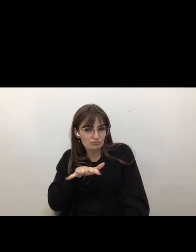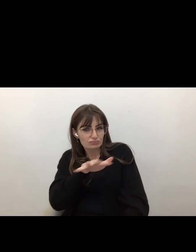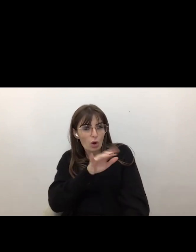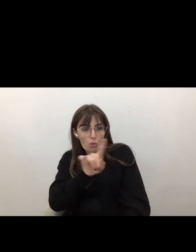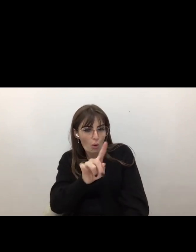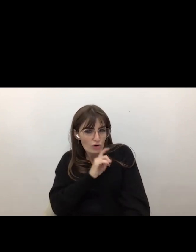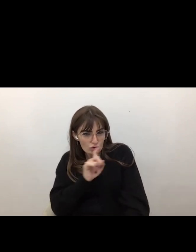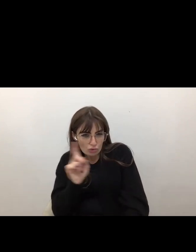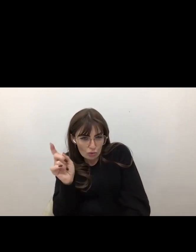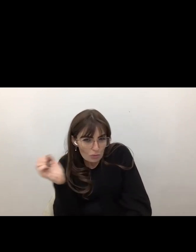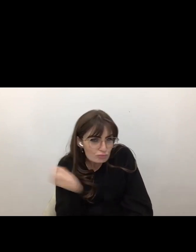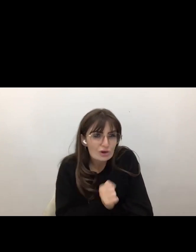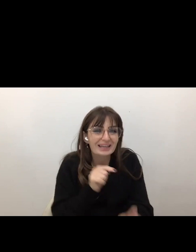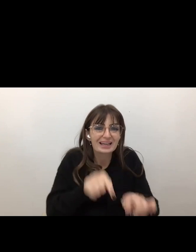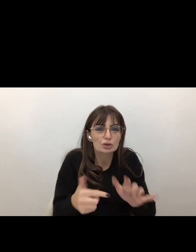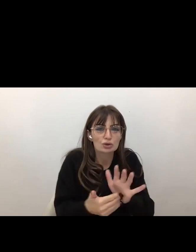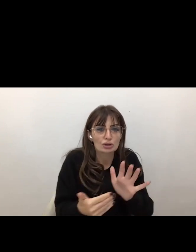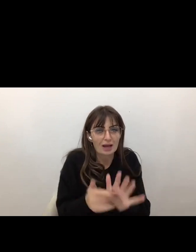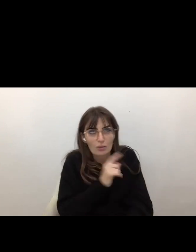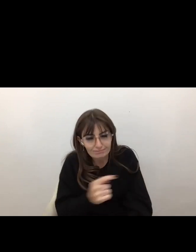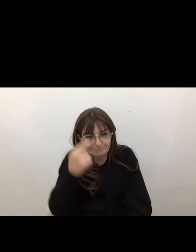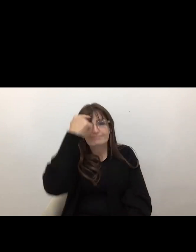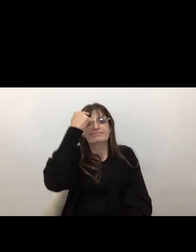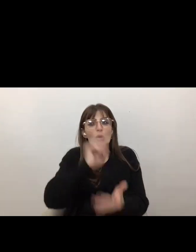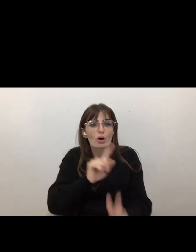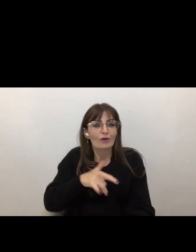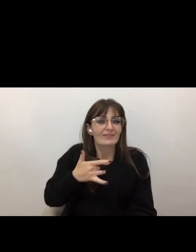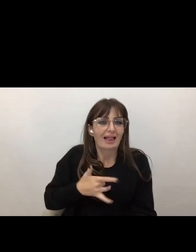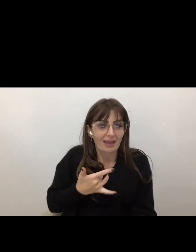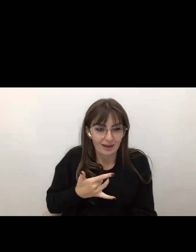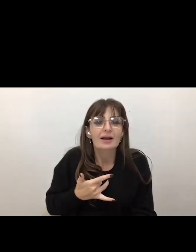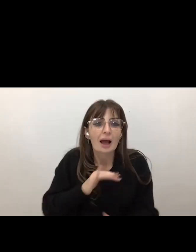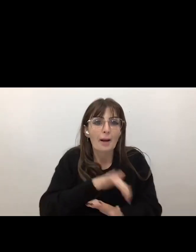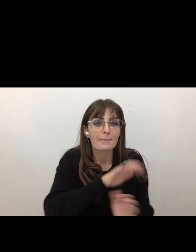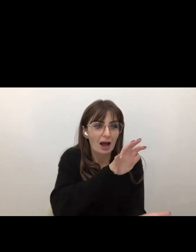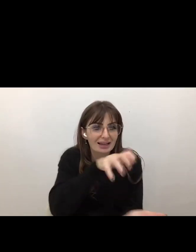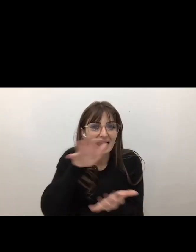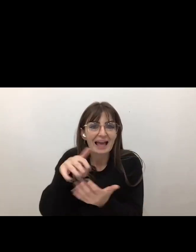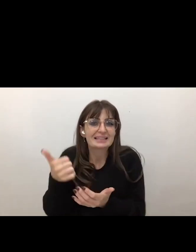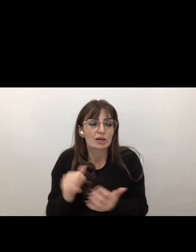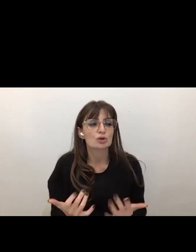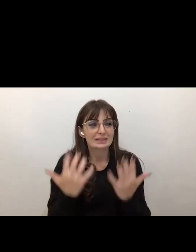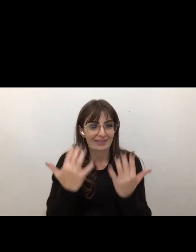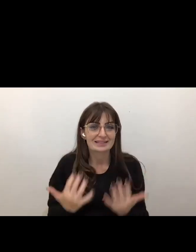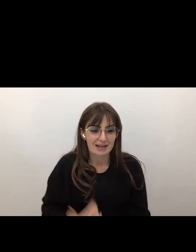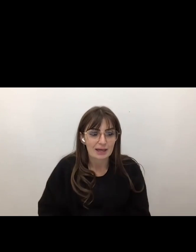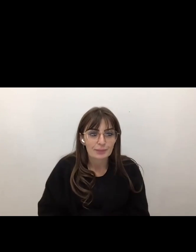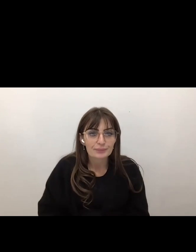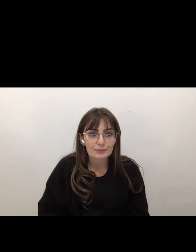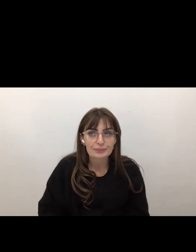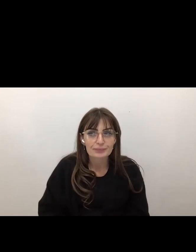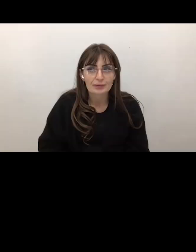coming with two hour session today? How are you feeling about collecting and using data?